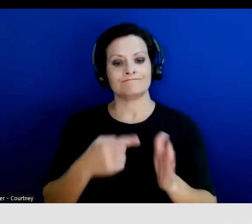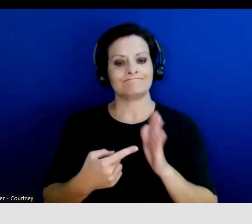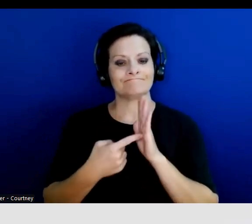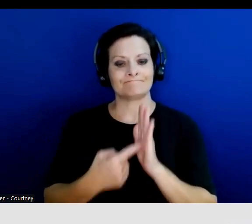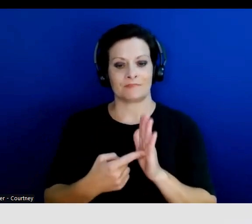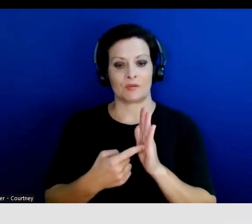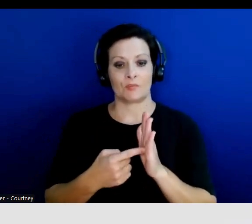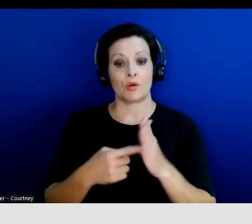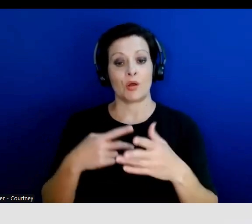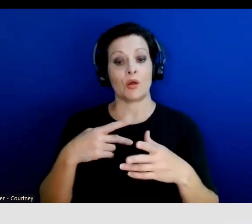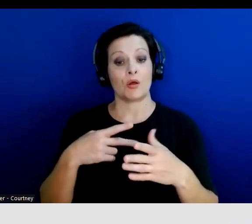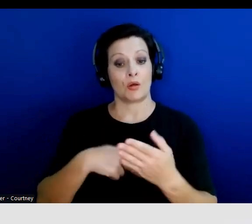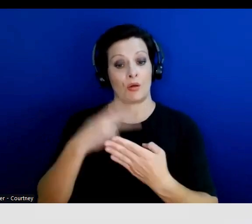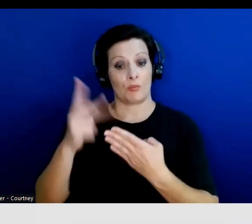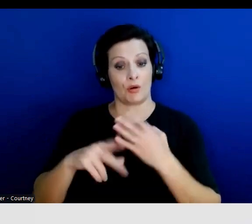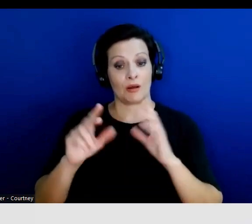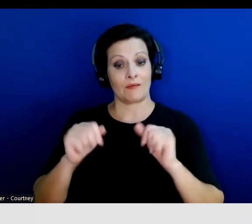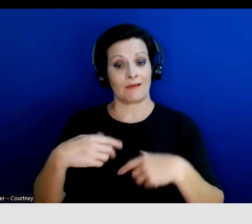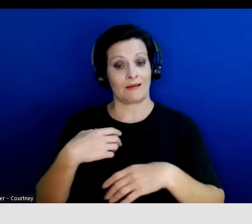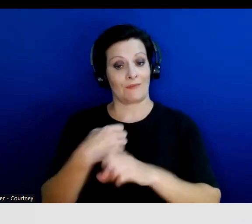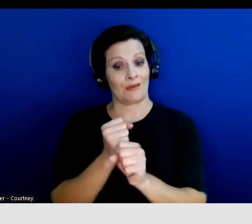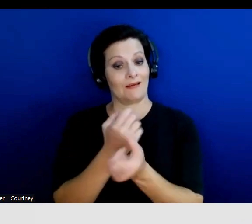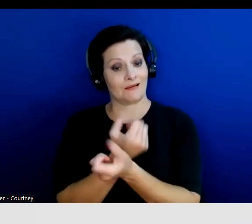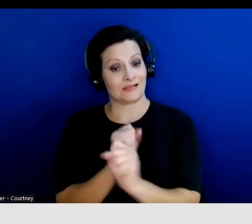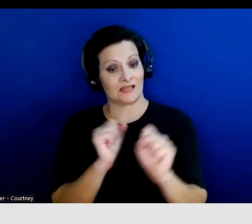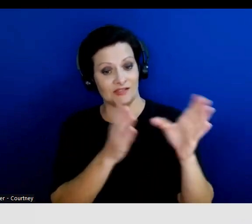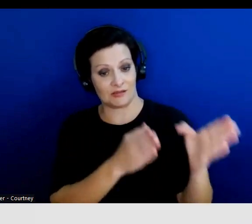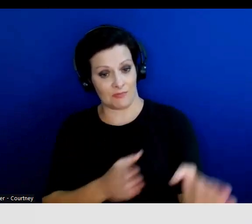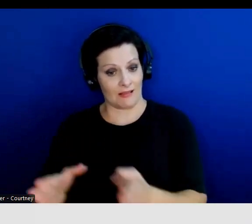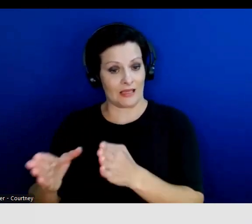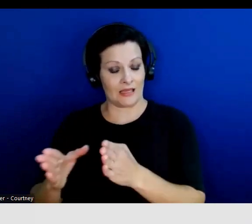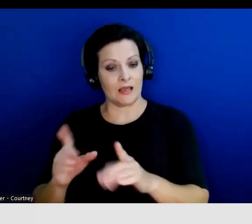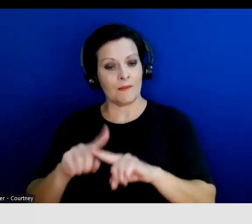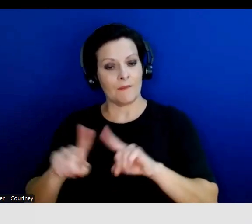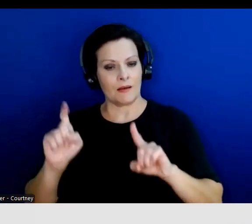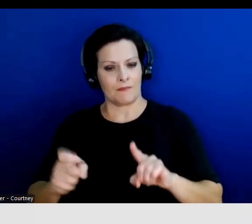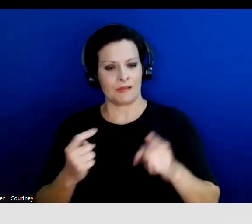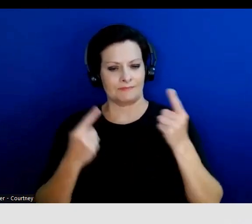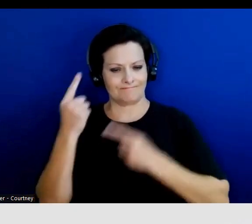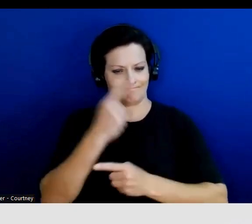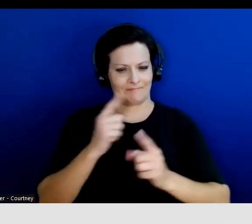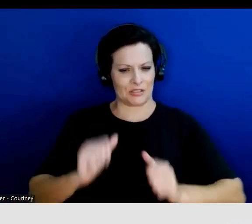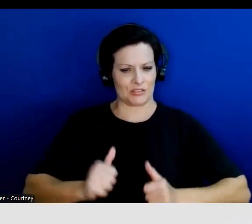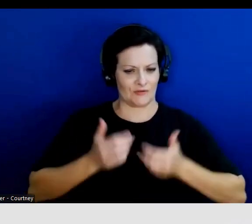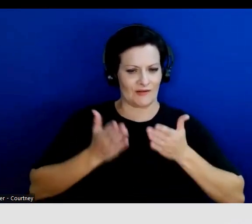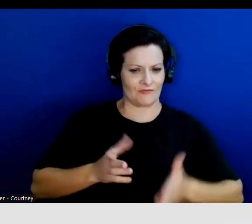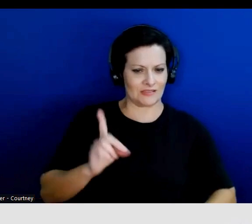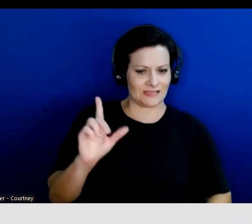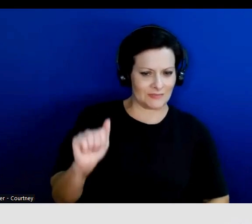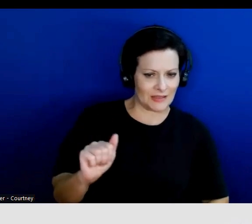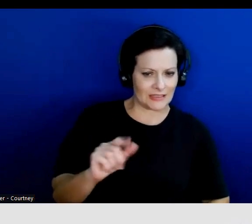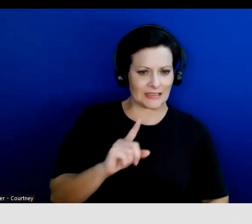or Deafness affects their safety, communication, access to services, or ability to make their own